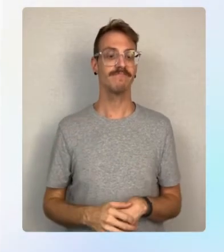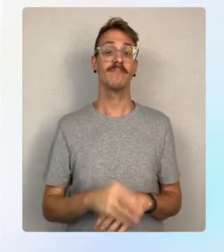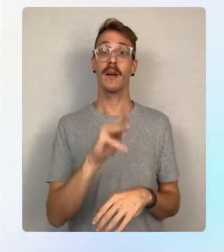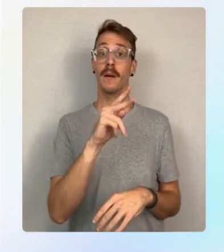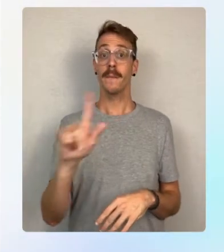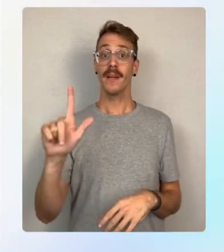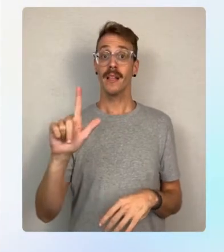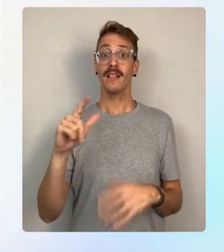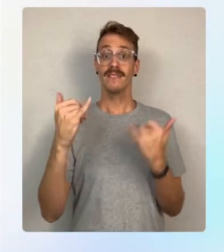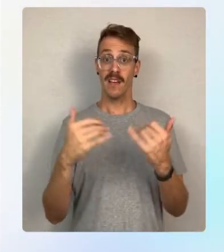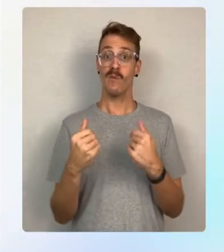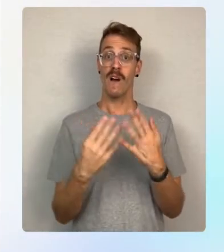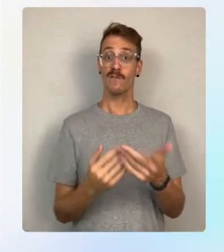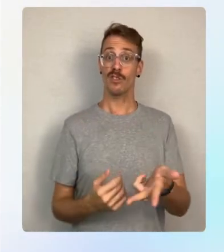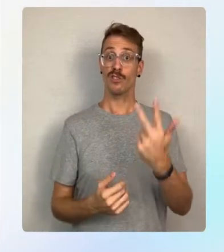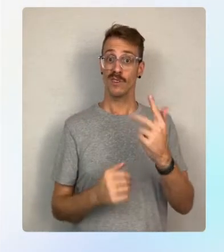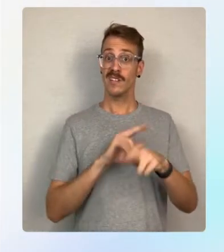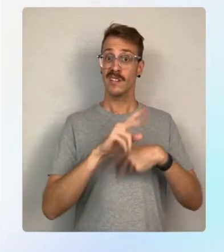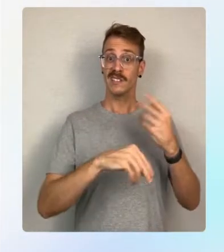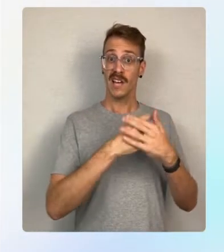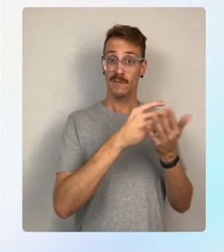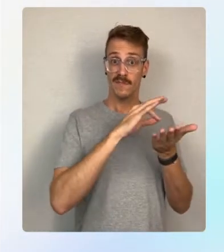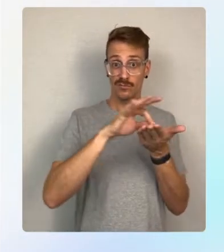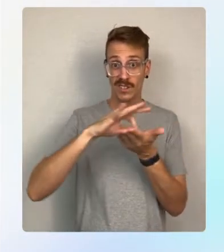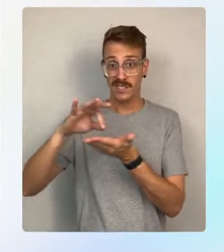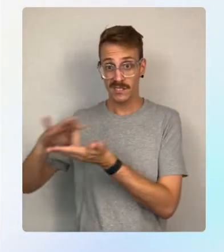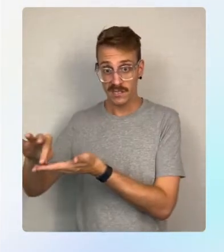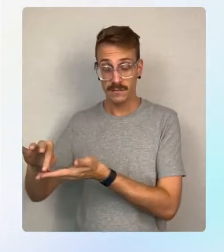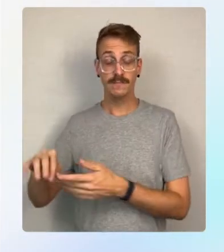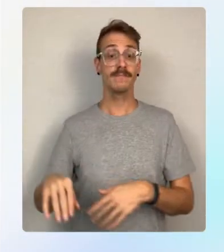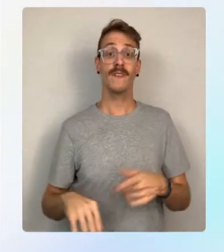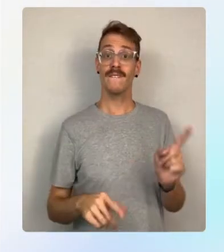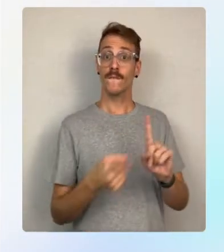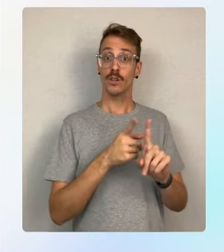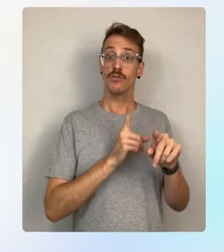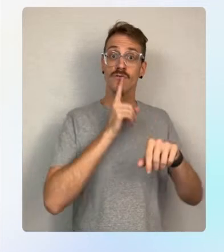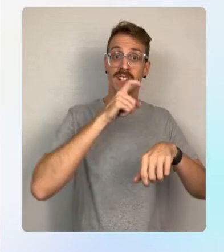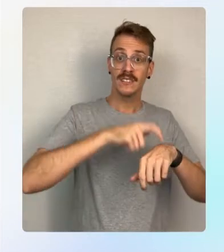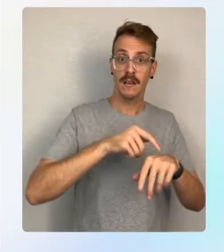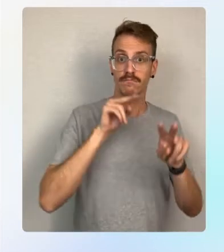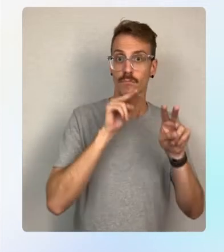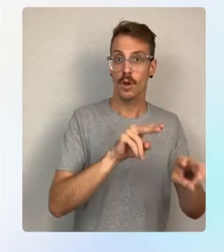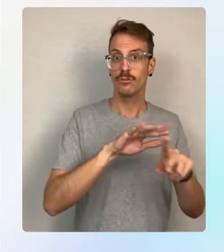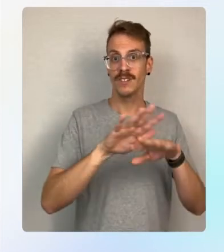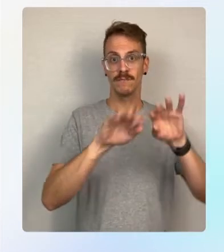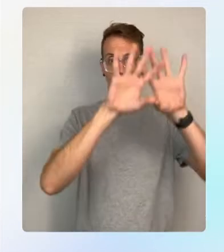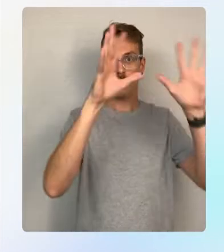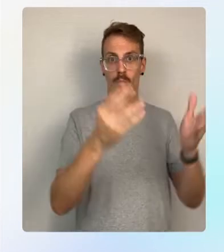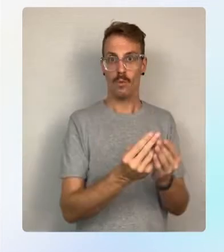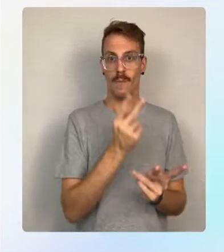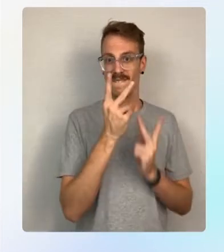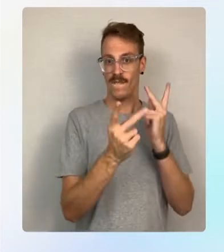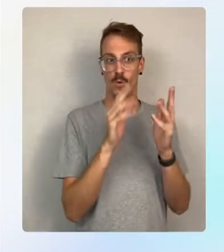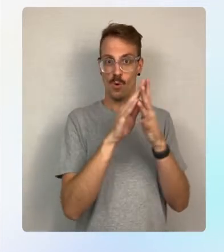PIL currently offers three different types of traces. First, Realtime Monitor that gives a global view